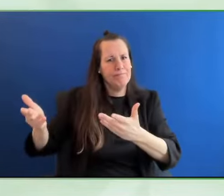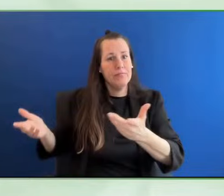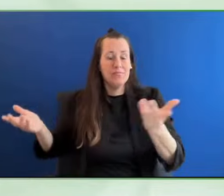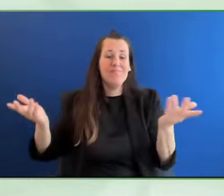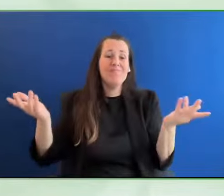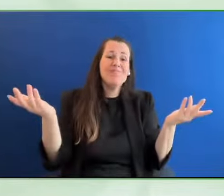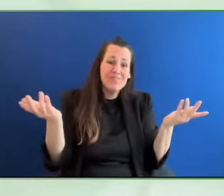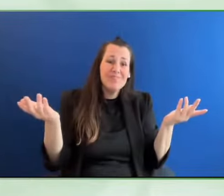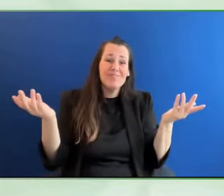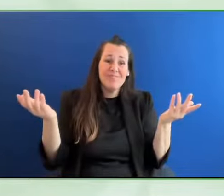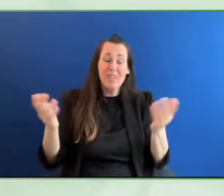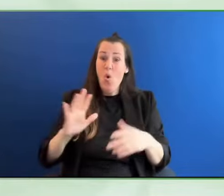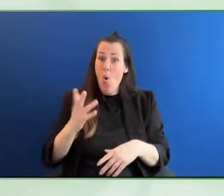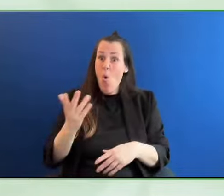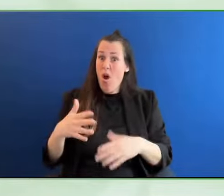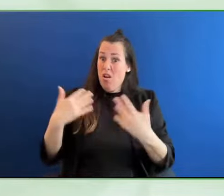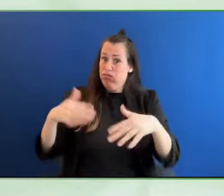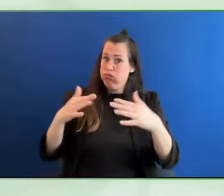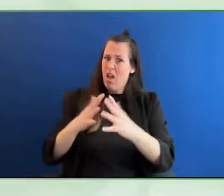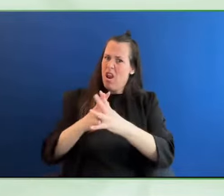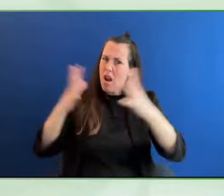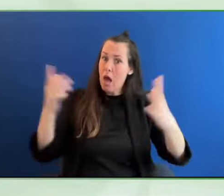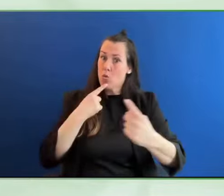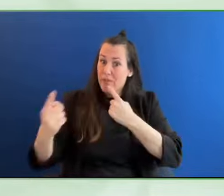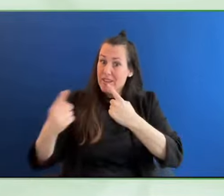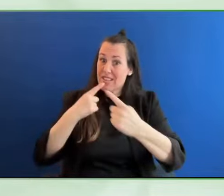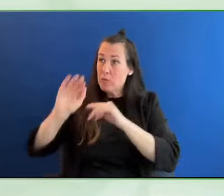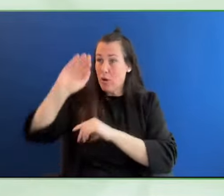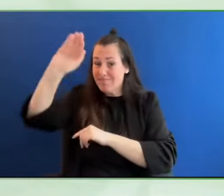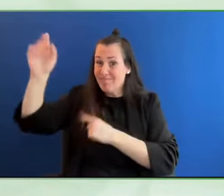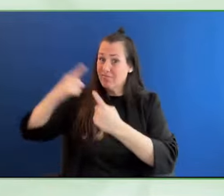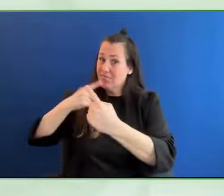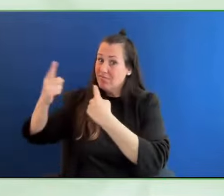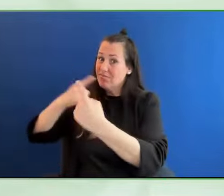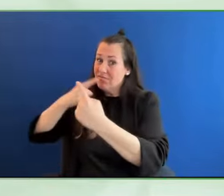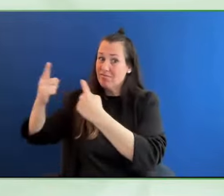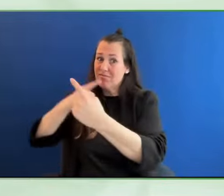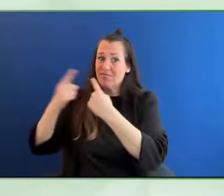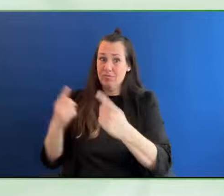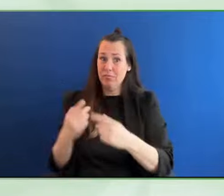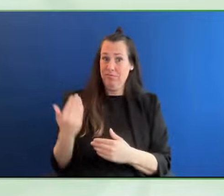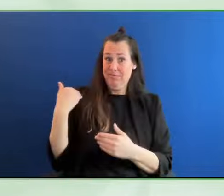And some of the ways we can rewrite the script.